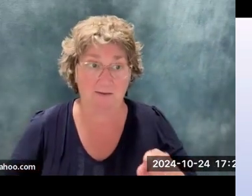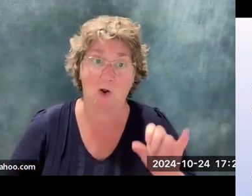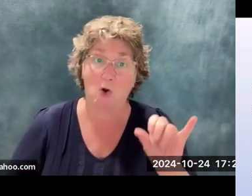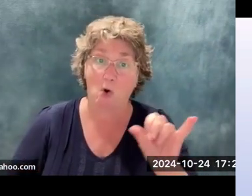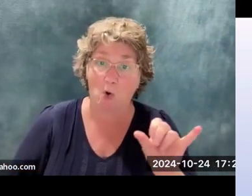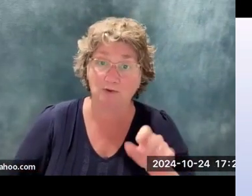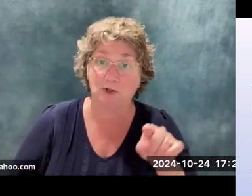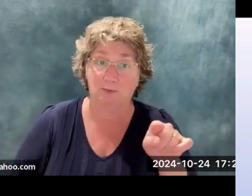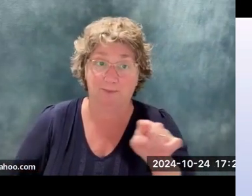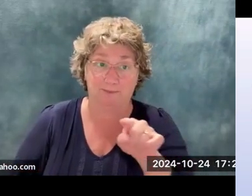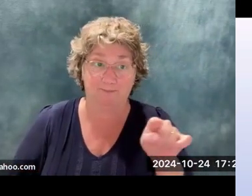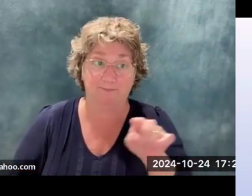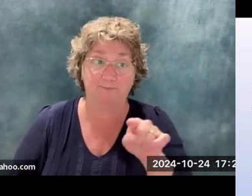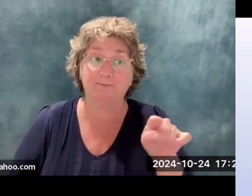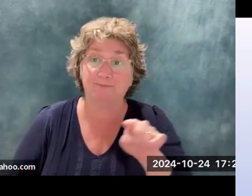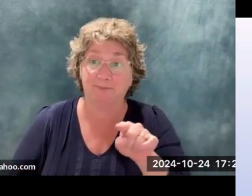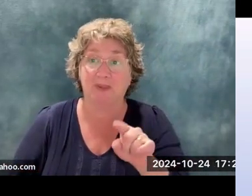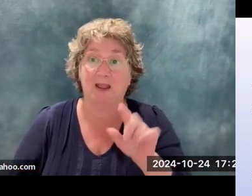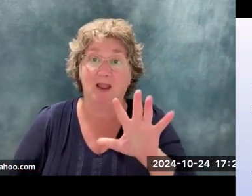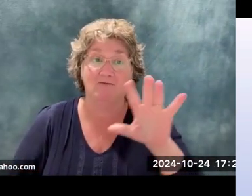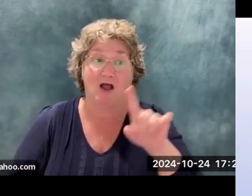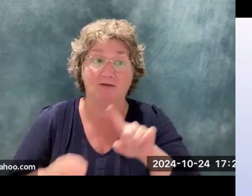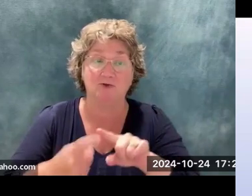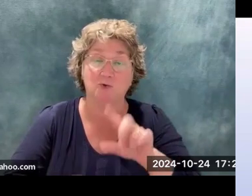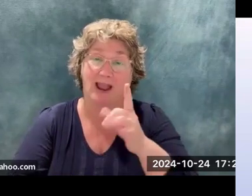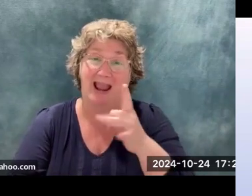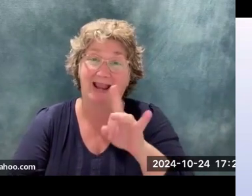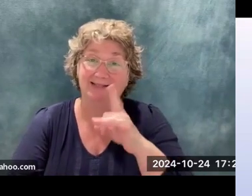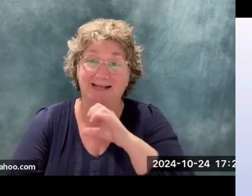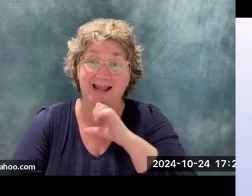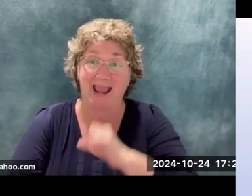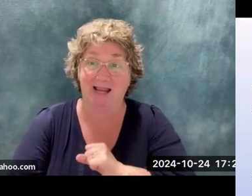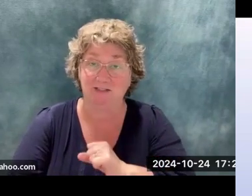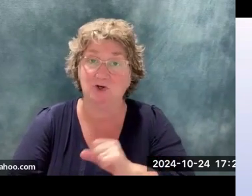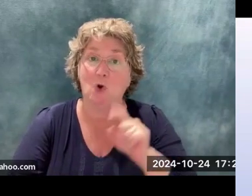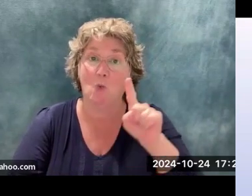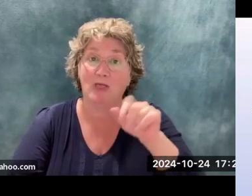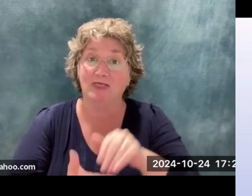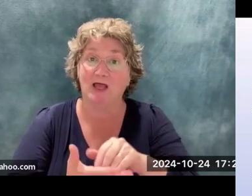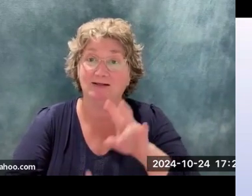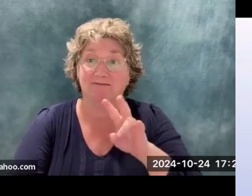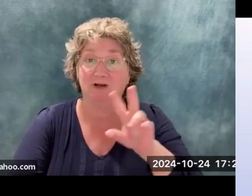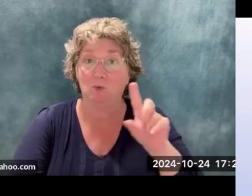of all the deaths of children in those three and a half years were from COVID-19.